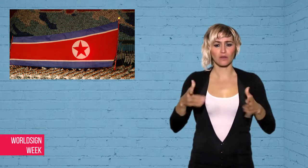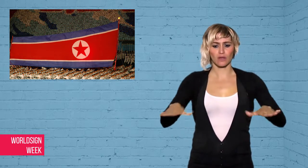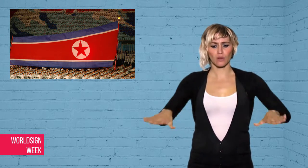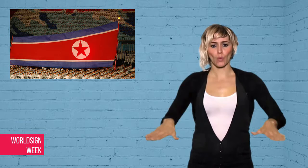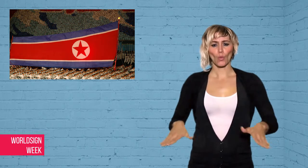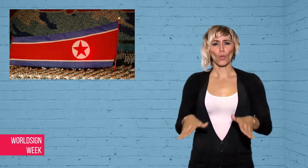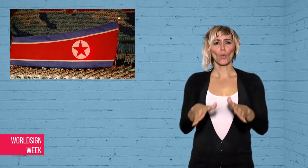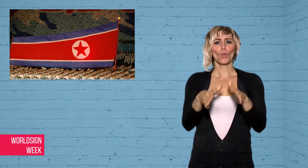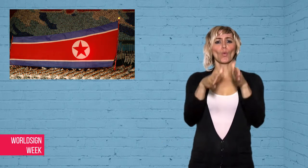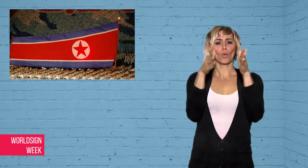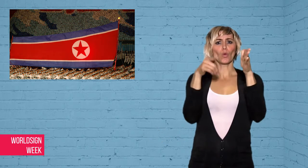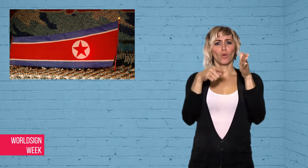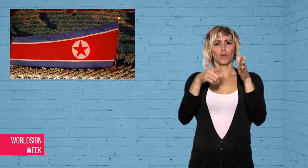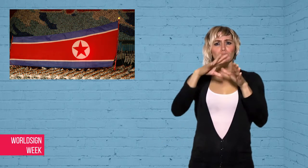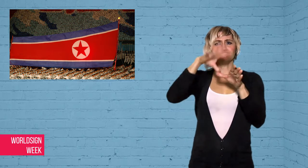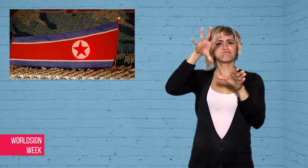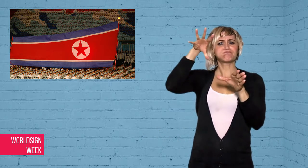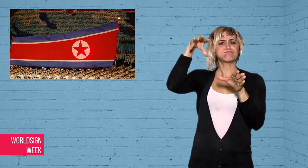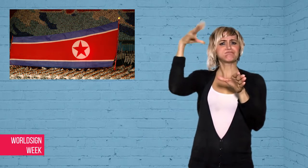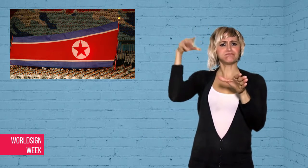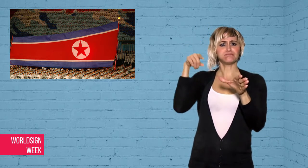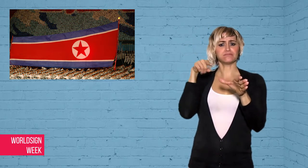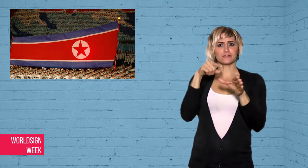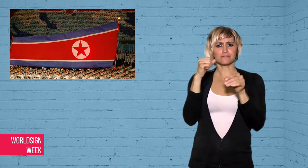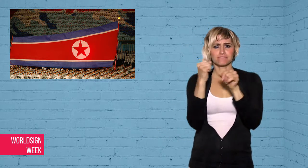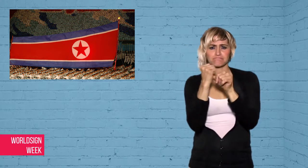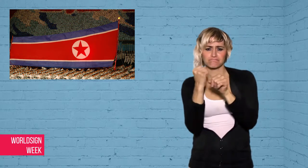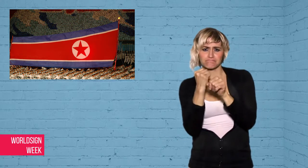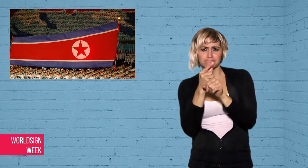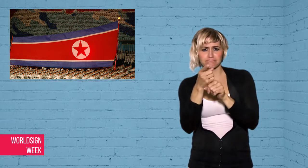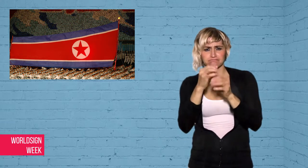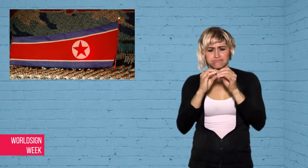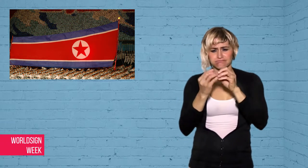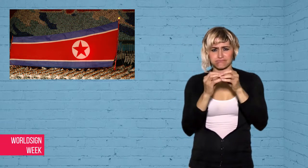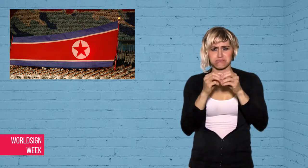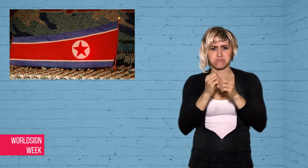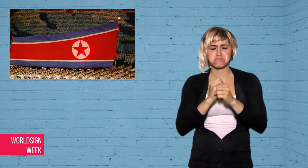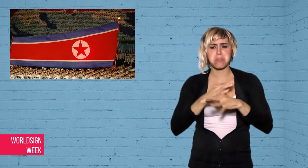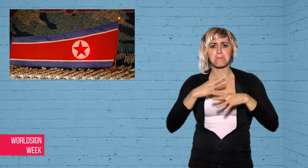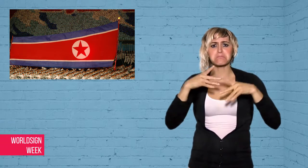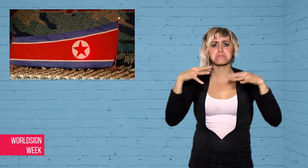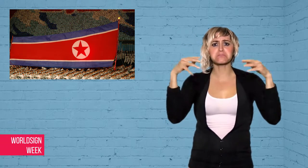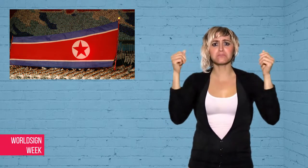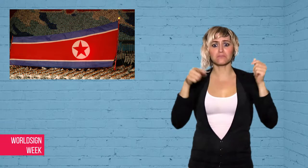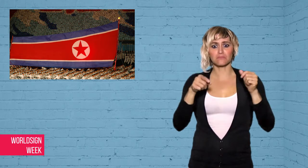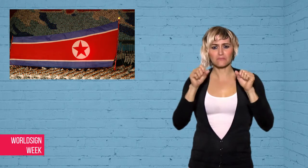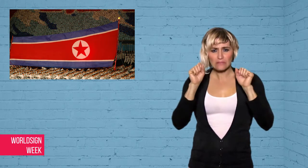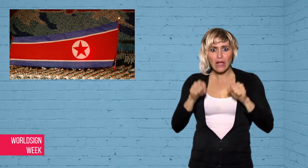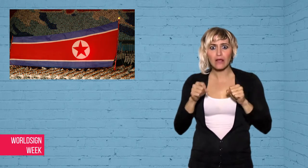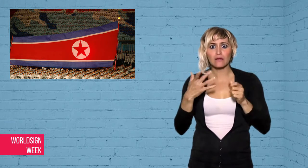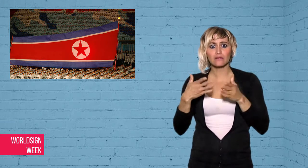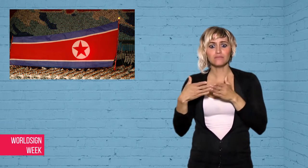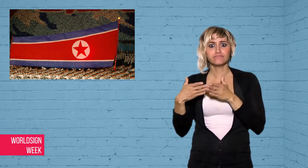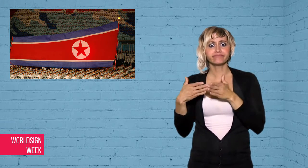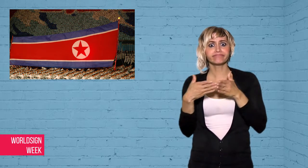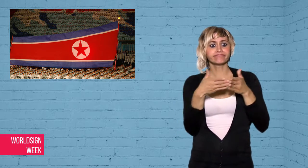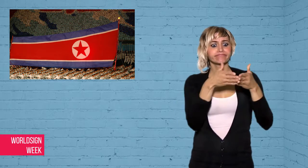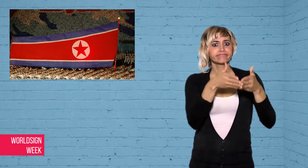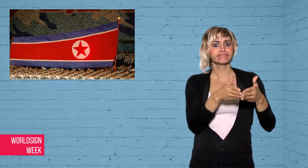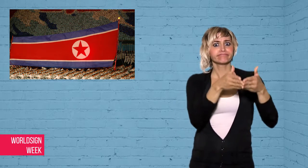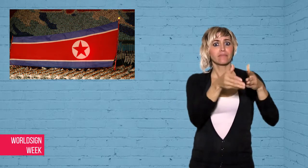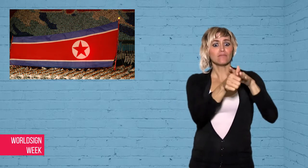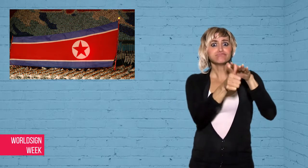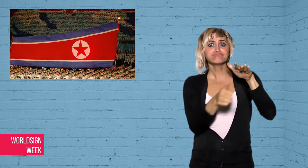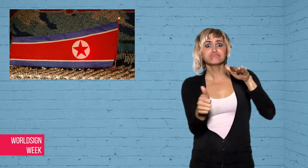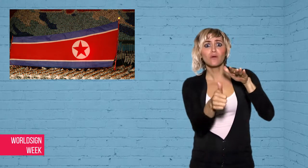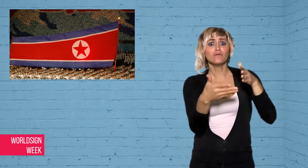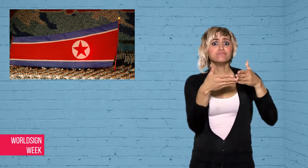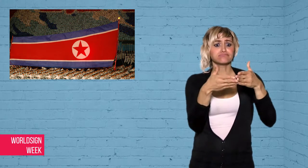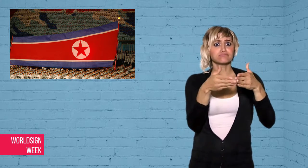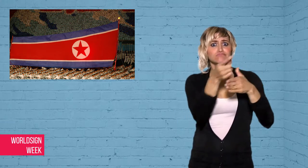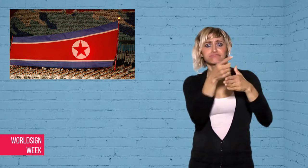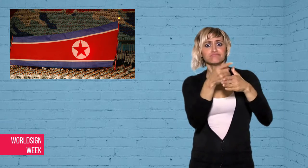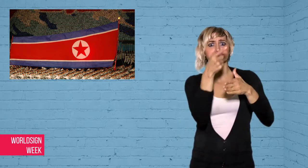their military’s capability of nuclear strikes from the